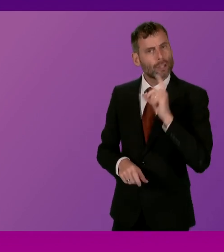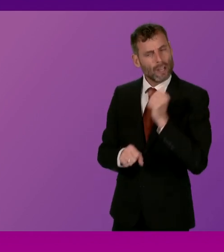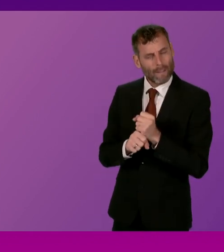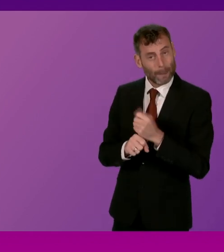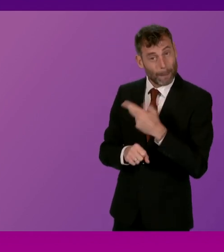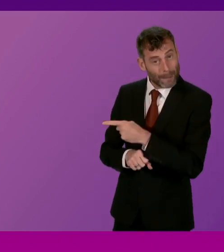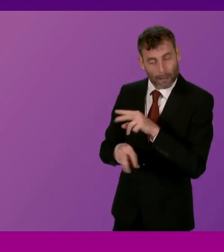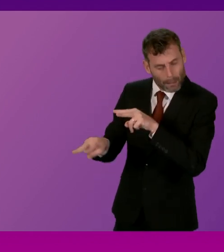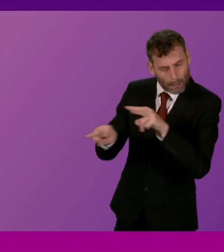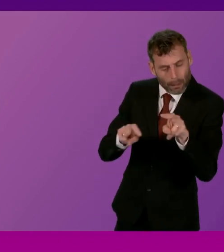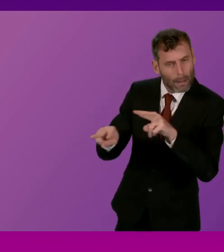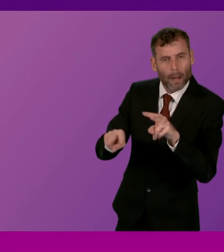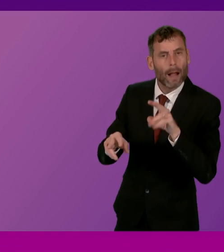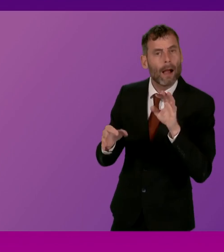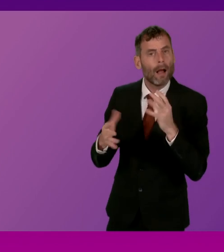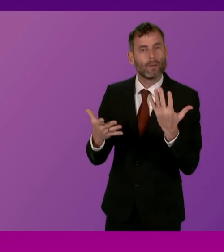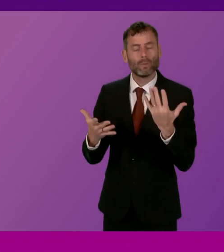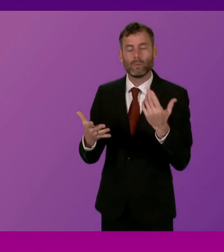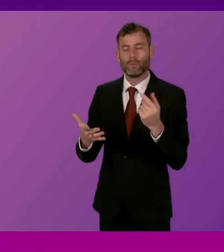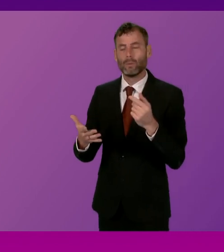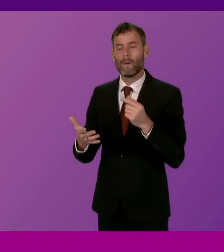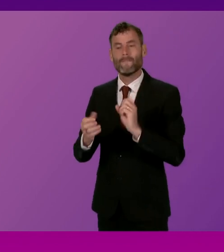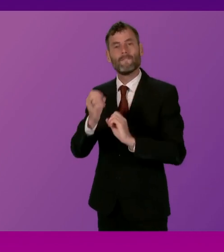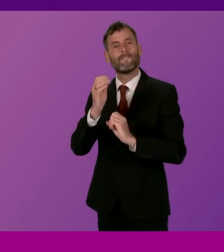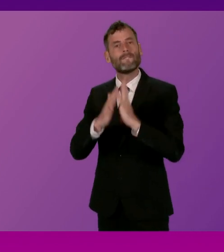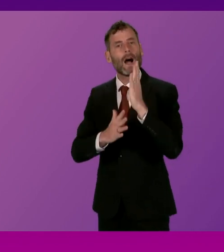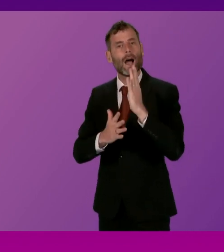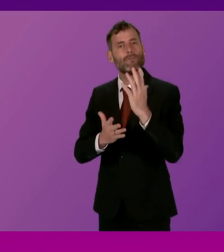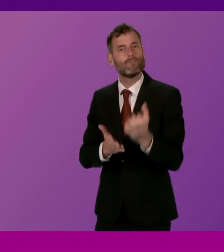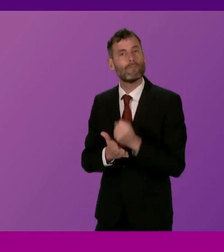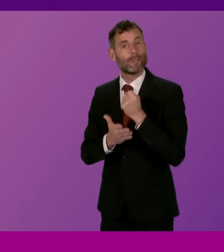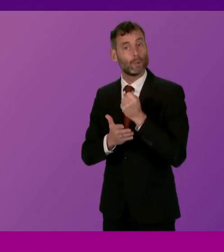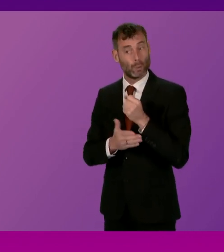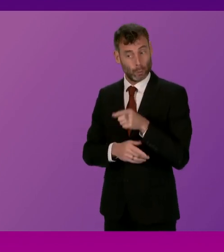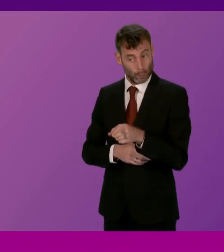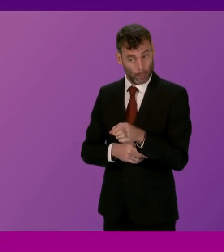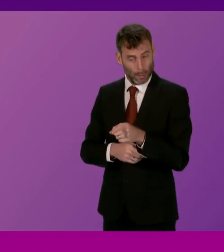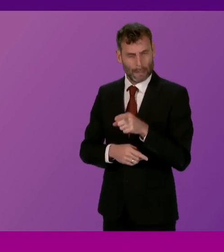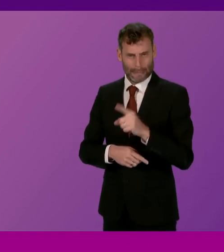of operational changes in the Scottish Fire and Rescue Service on response times to recent